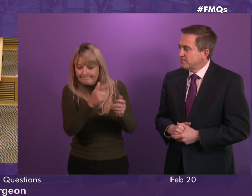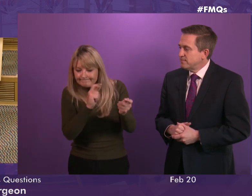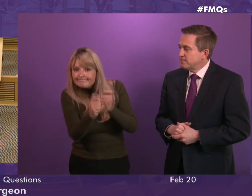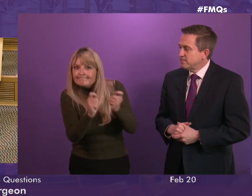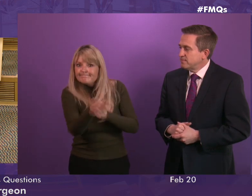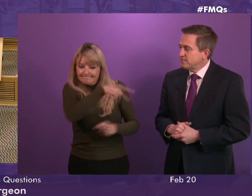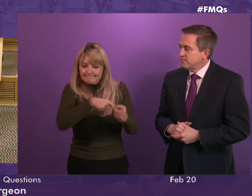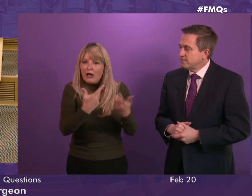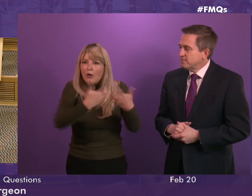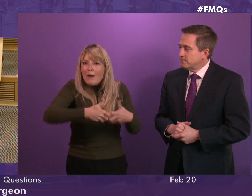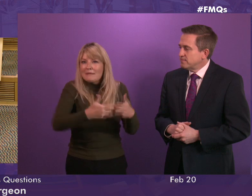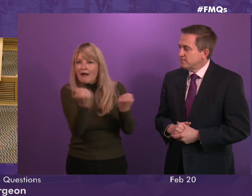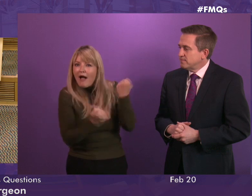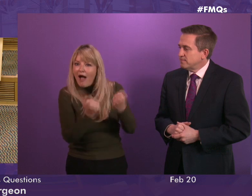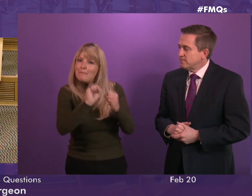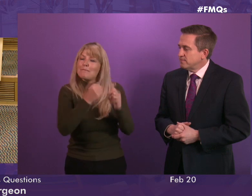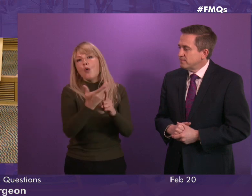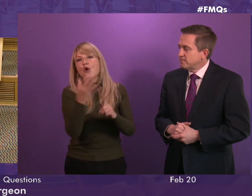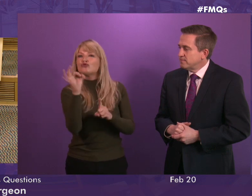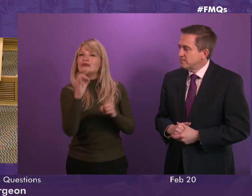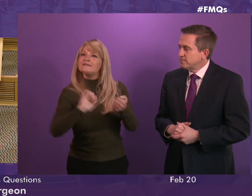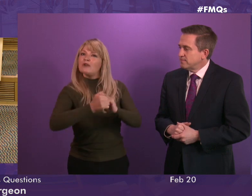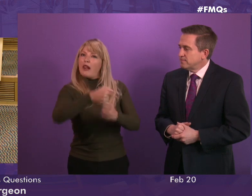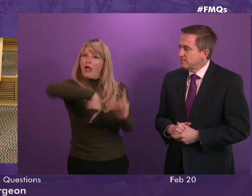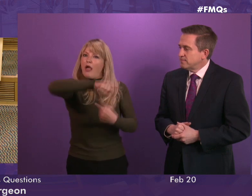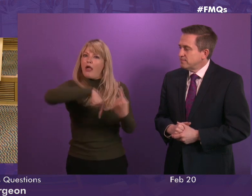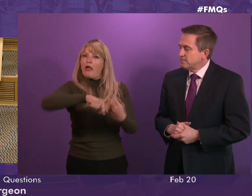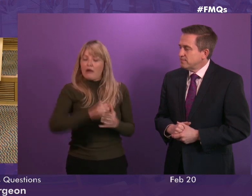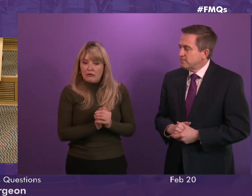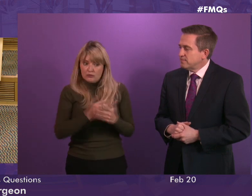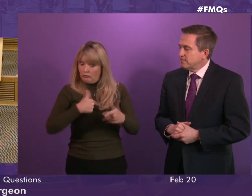We will continue to do everything that we can to protect our front-line police officers.